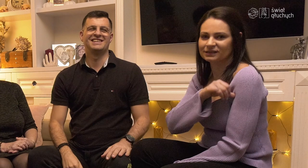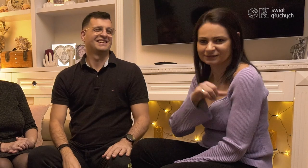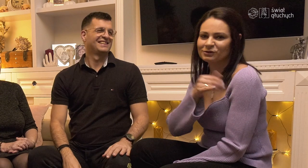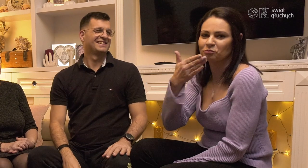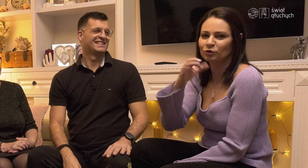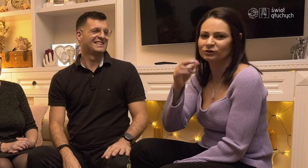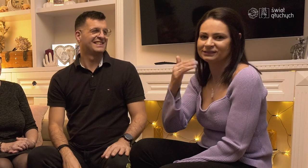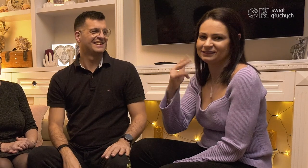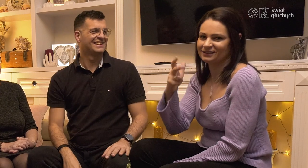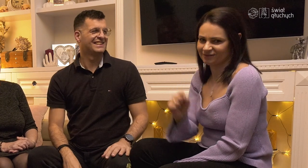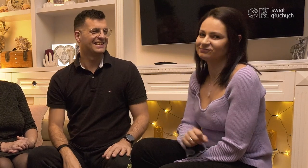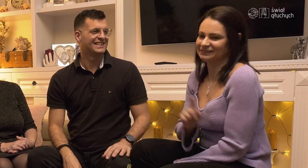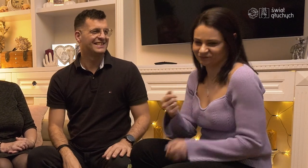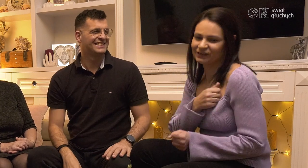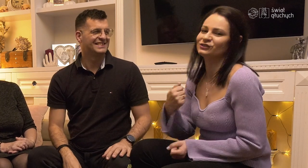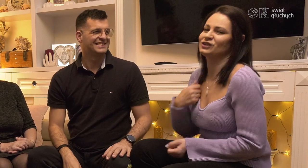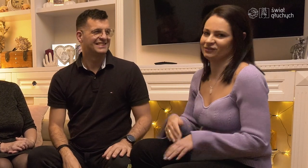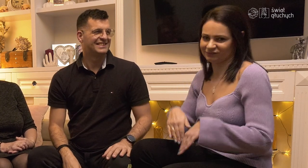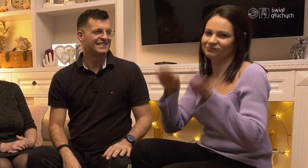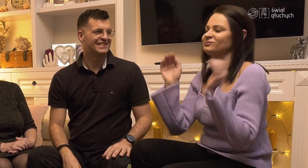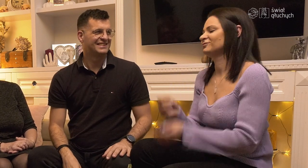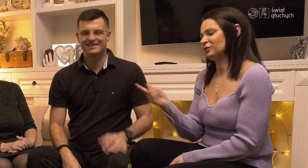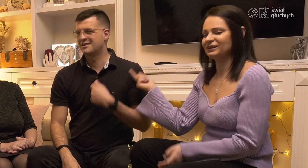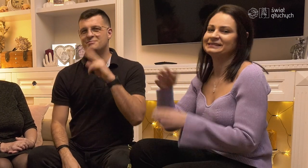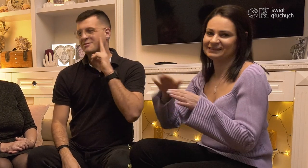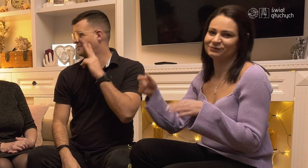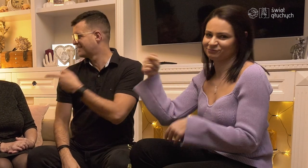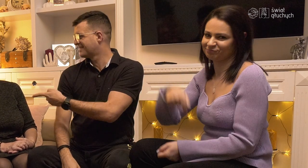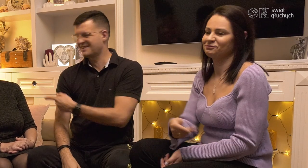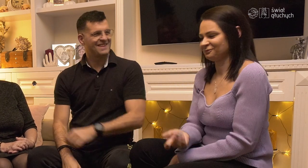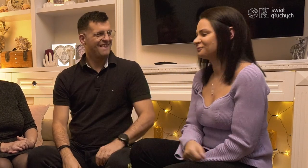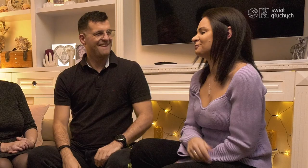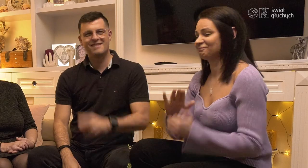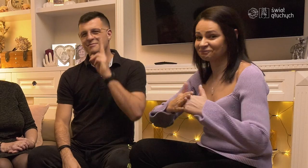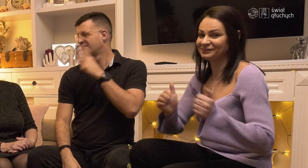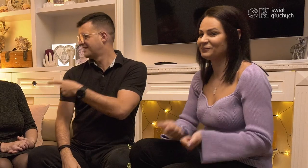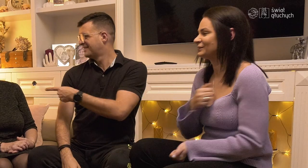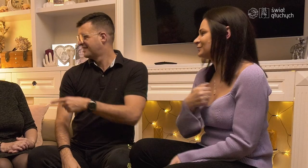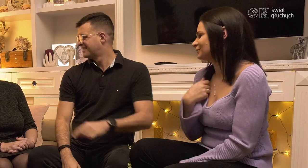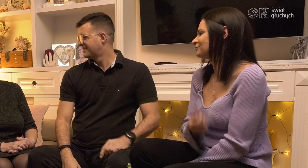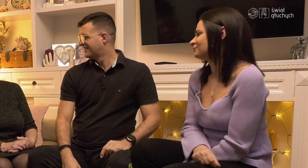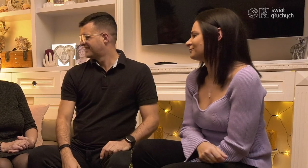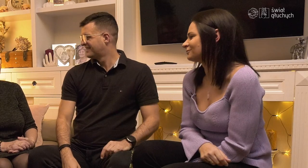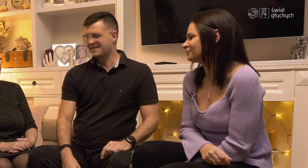[Monika]: My name is Monika. I'm from Warsaw, my husband is from Radom, permanently settled in Warsaw.